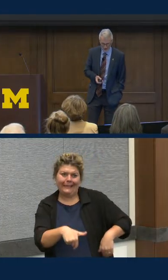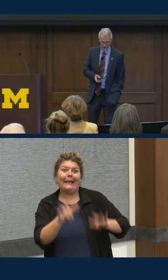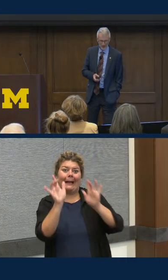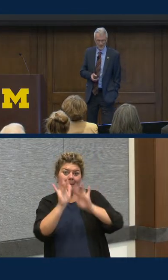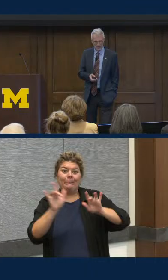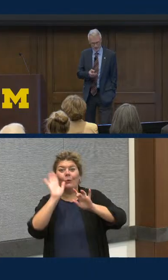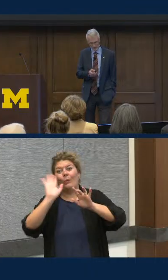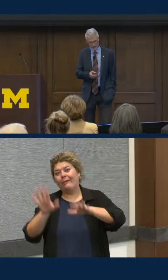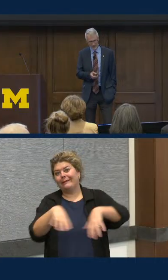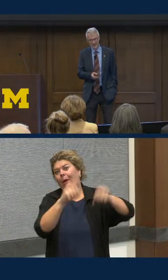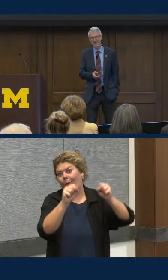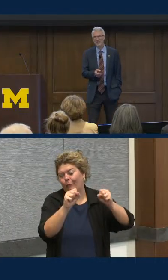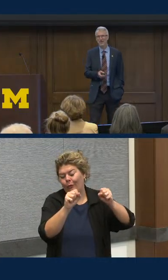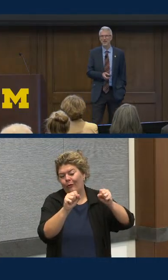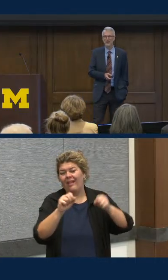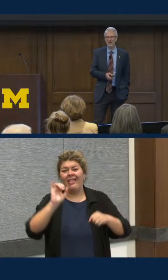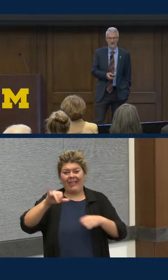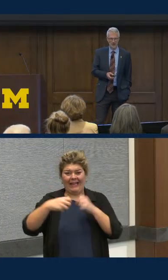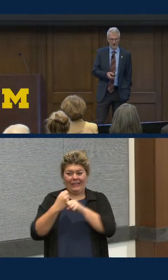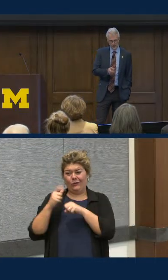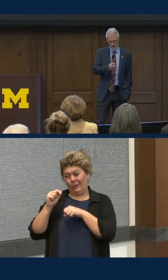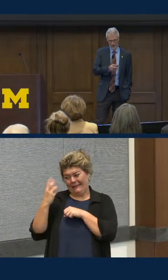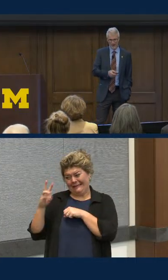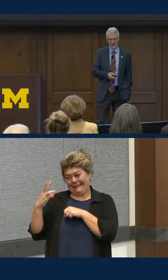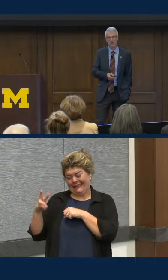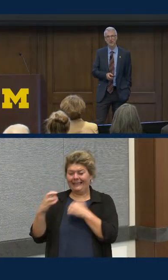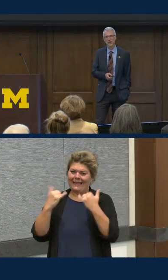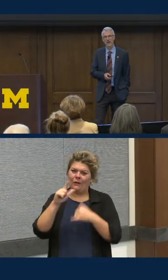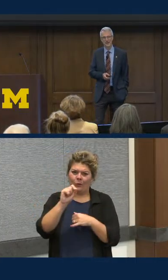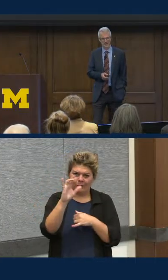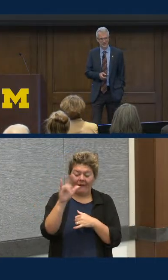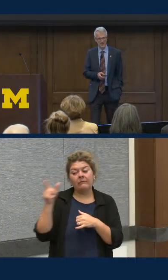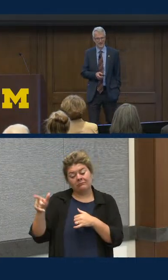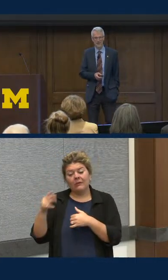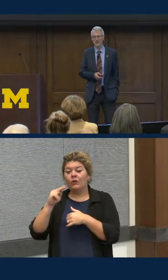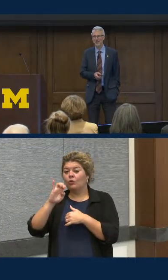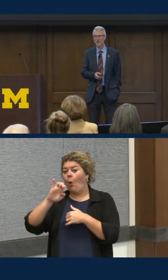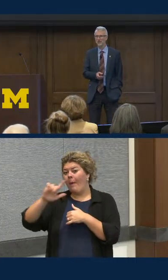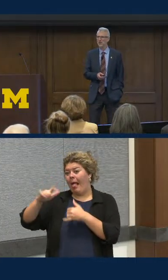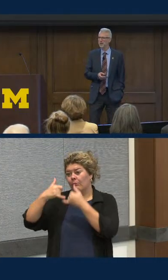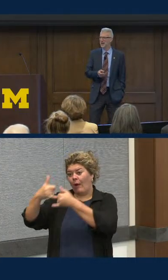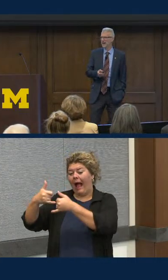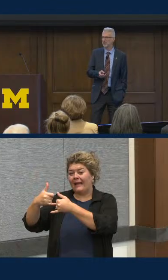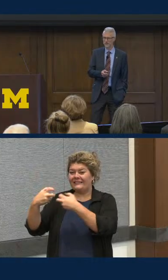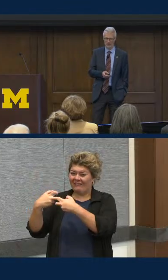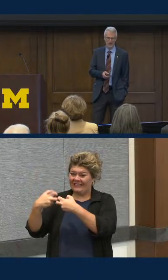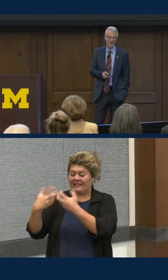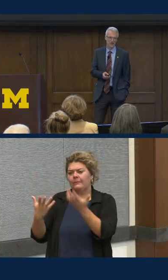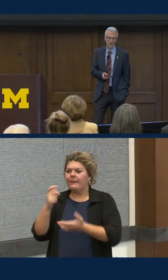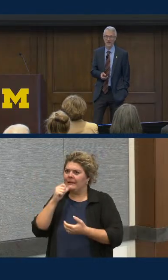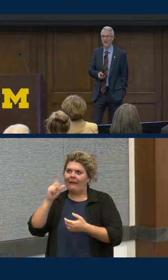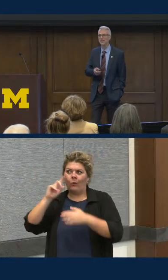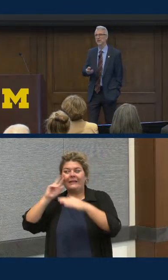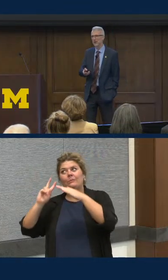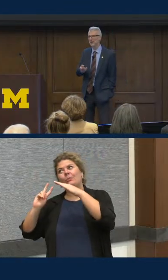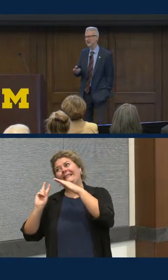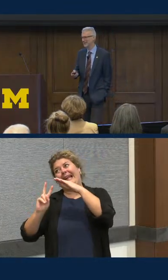was 2016, we are in 2025 and he got a Nobel Prize in physics in